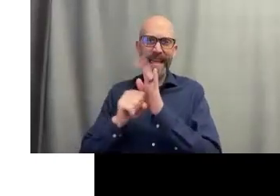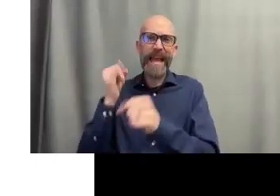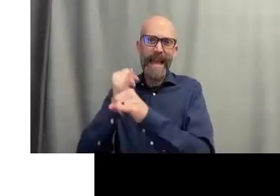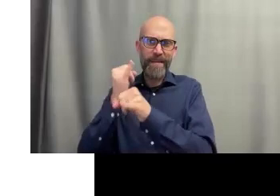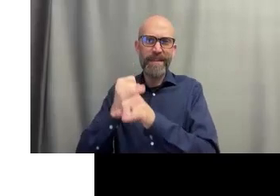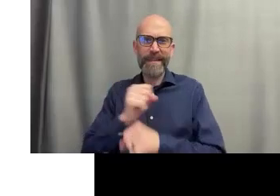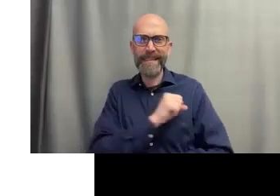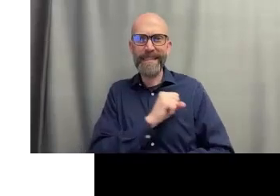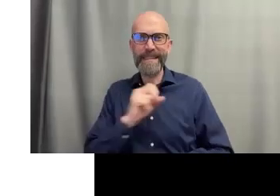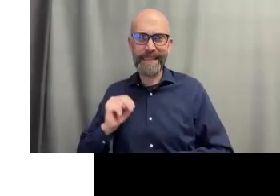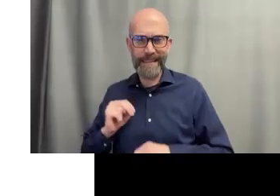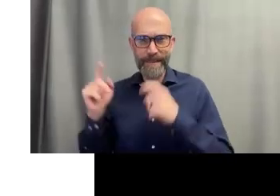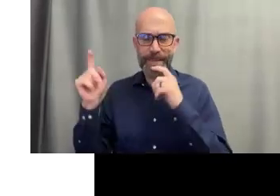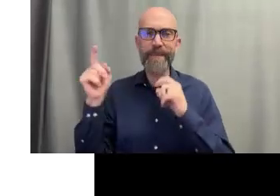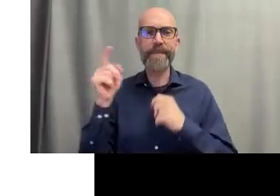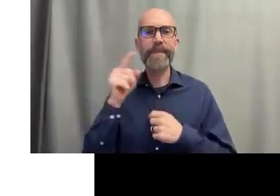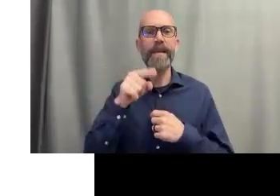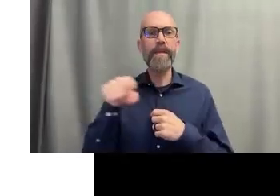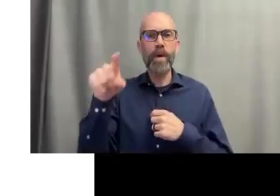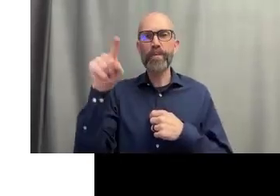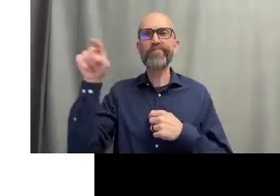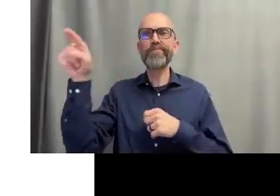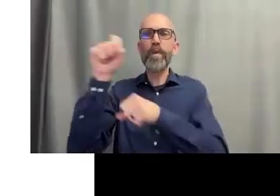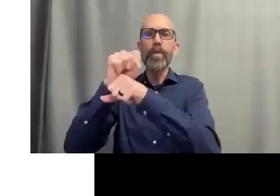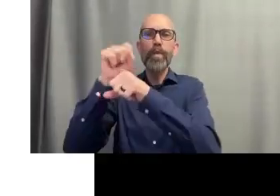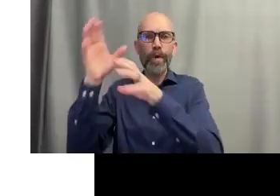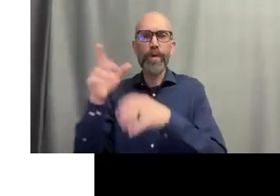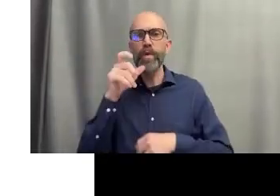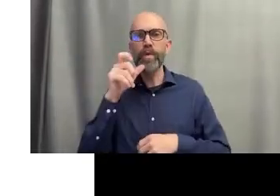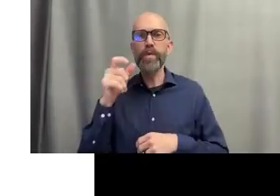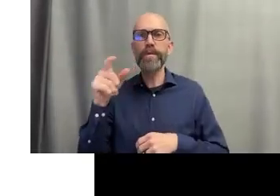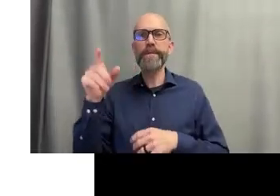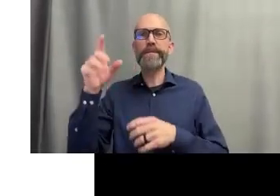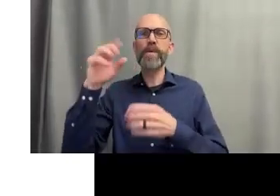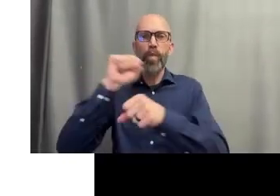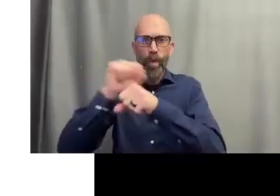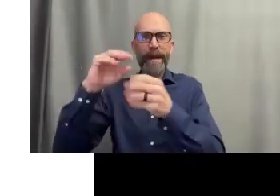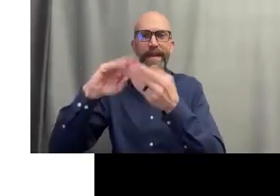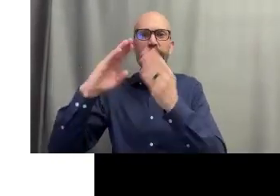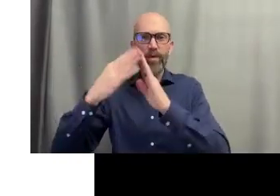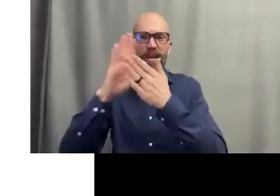And so these are colleagues that are we're also working in, community colleges across California.